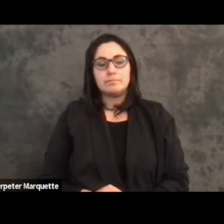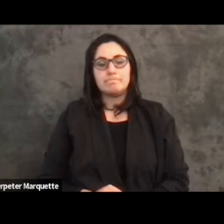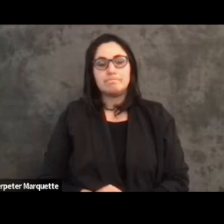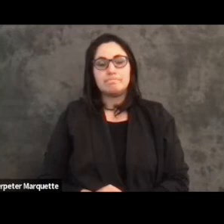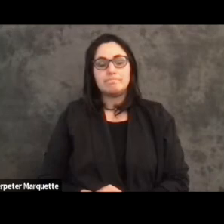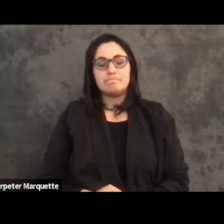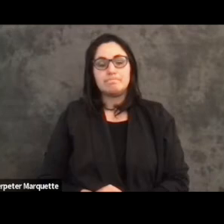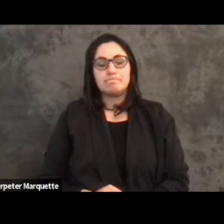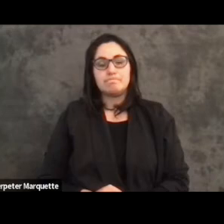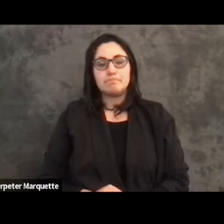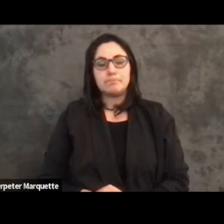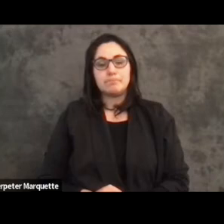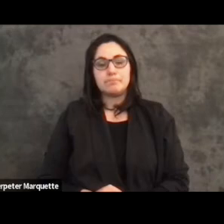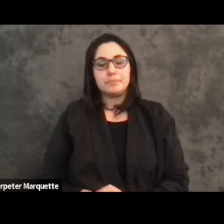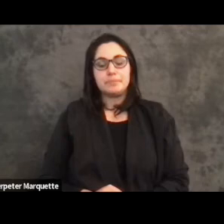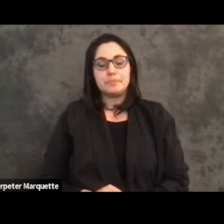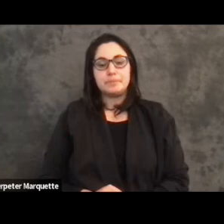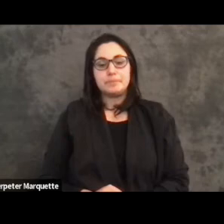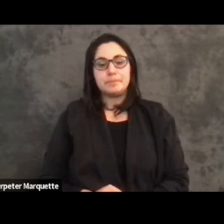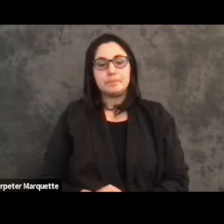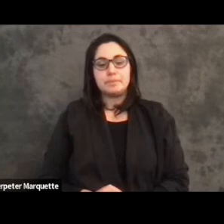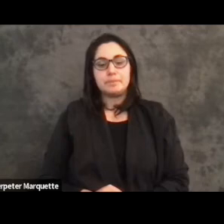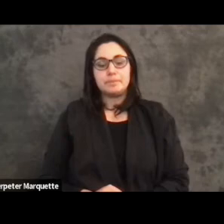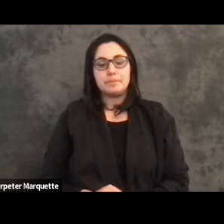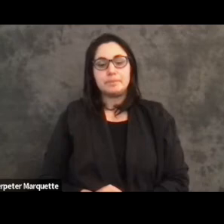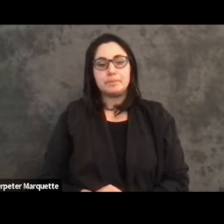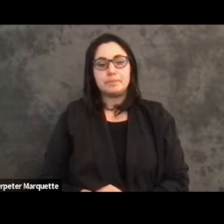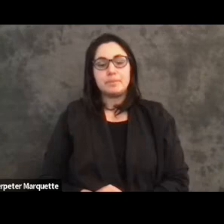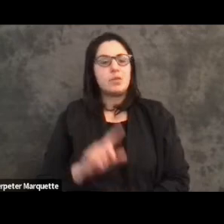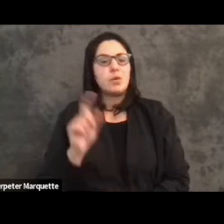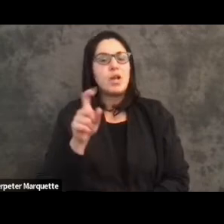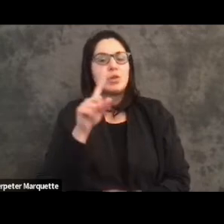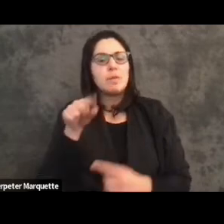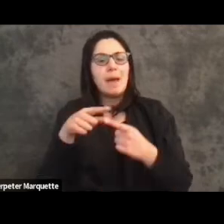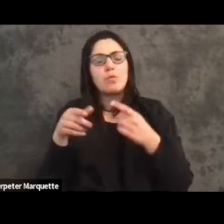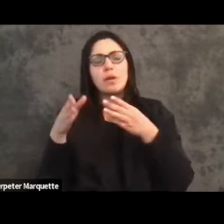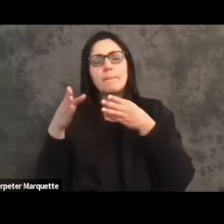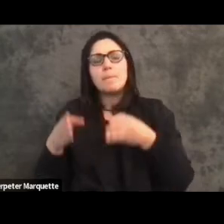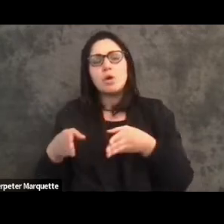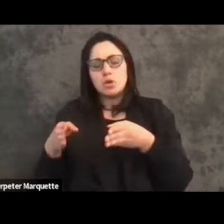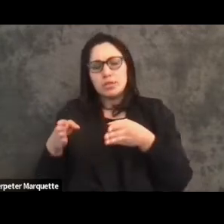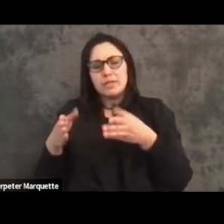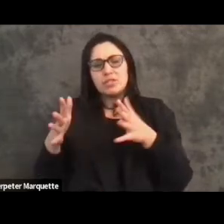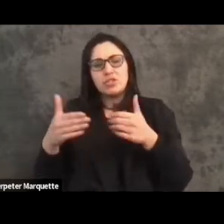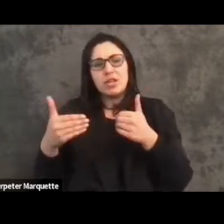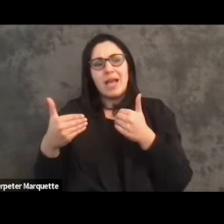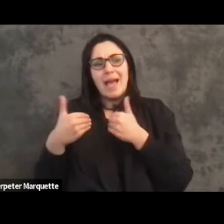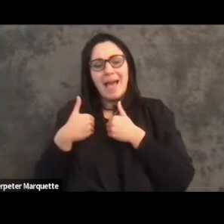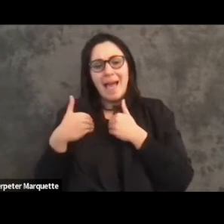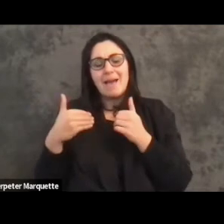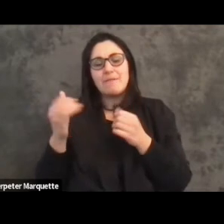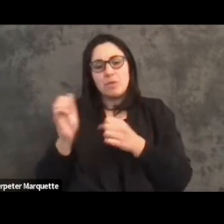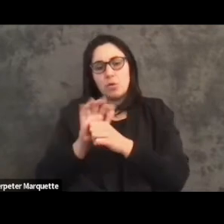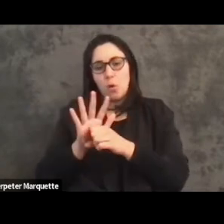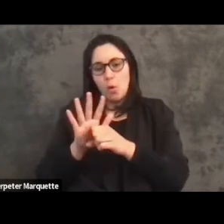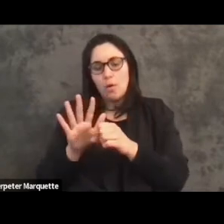se avisan entre ellos mismos que trato han recibido de parte de los medicos.